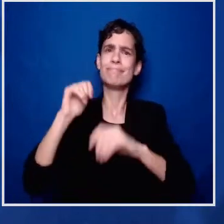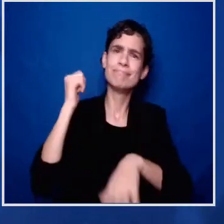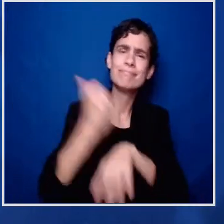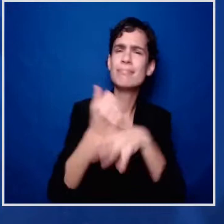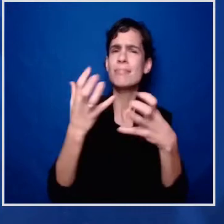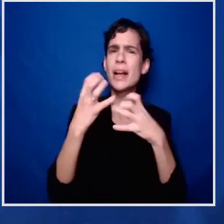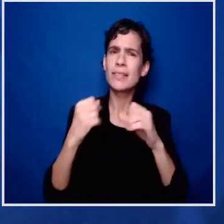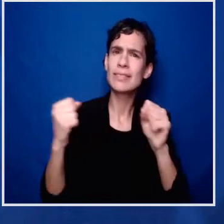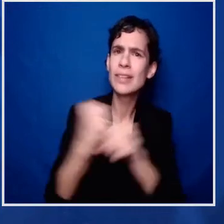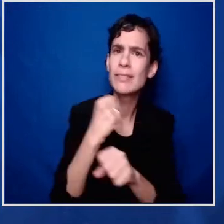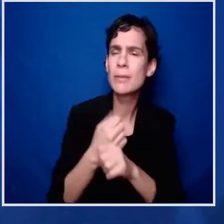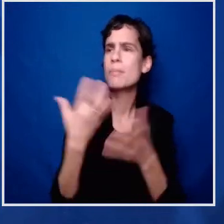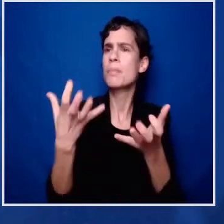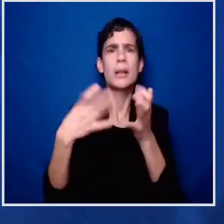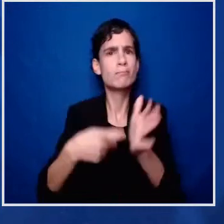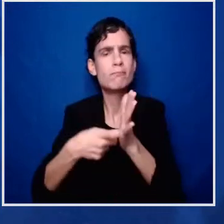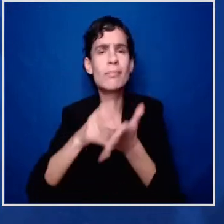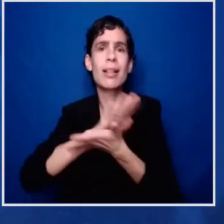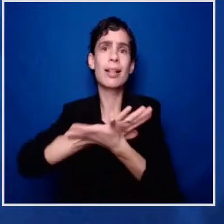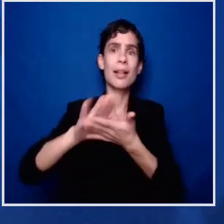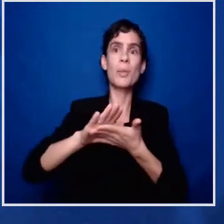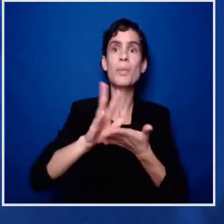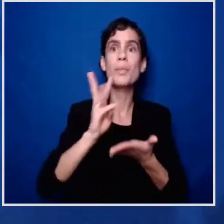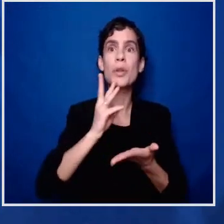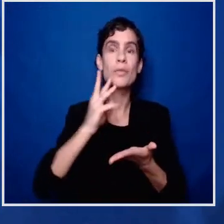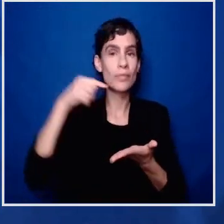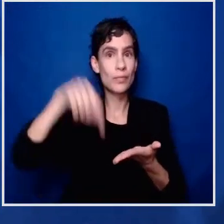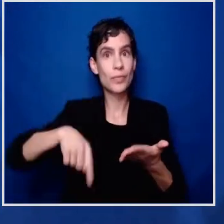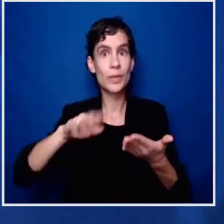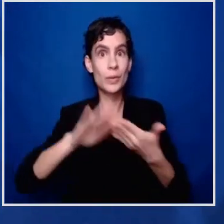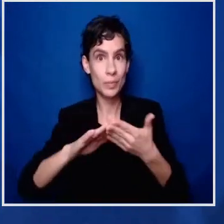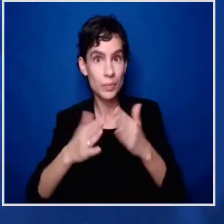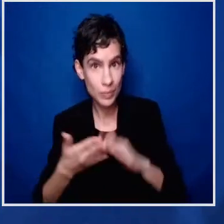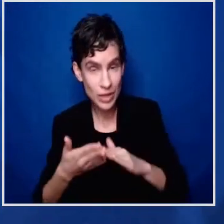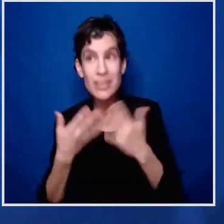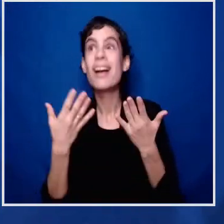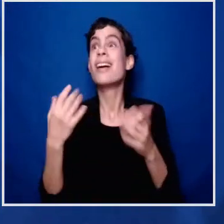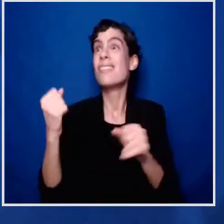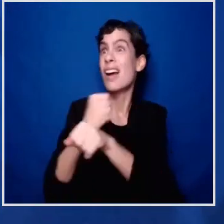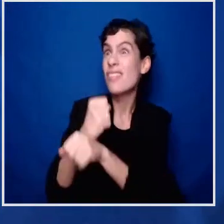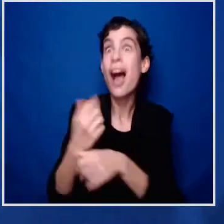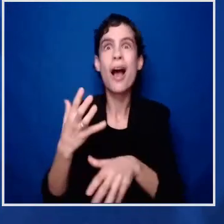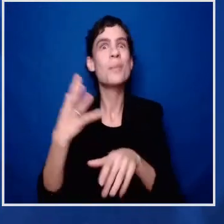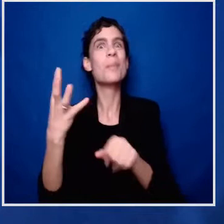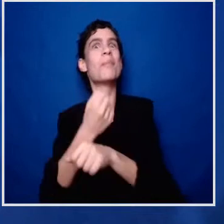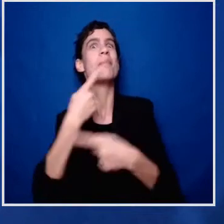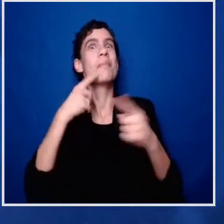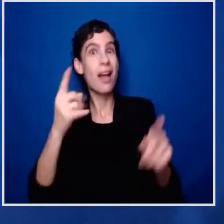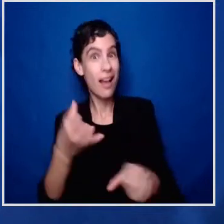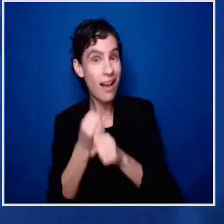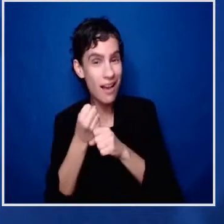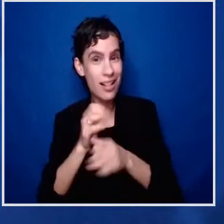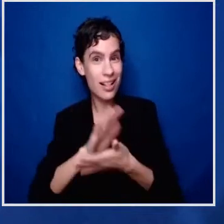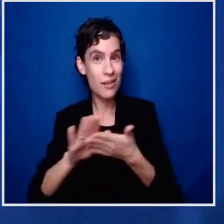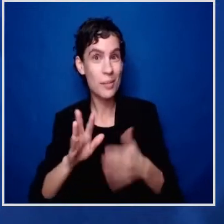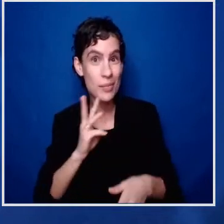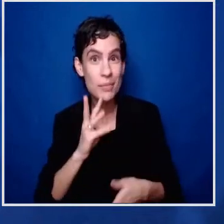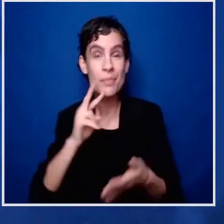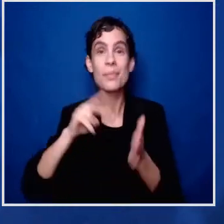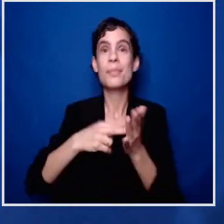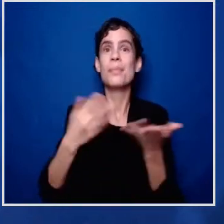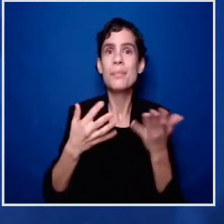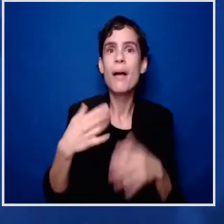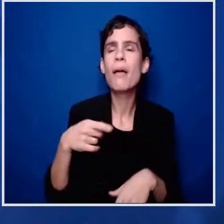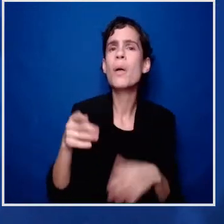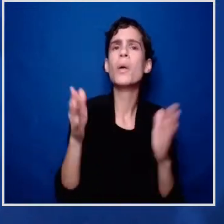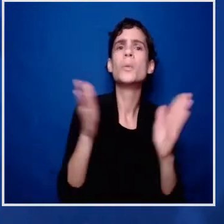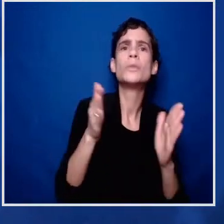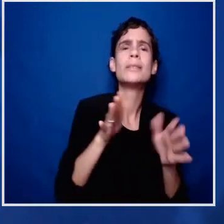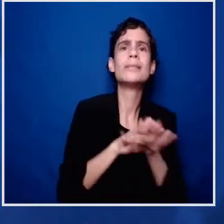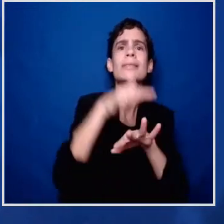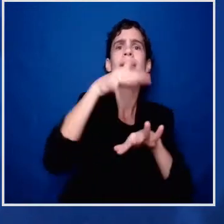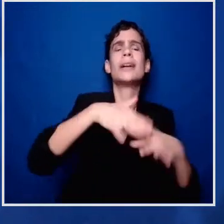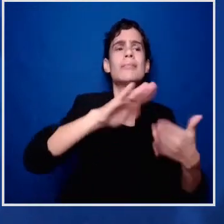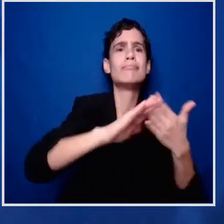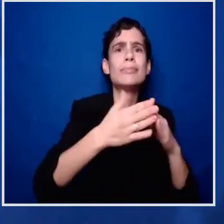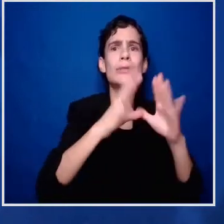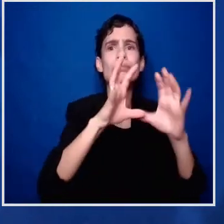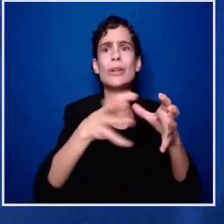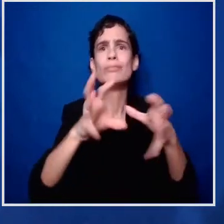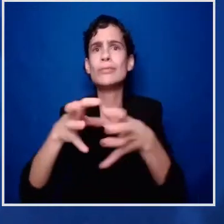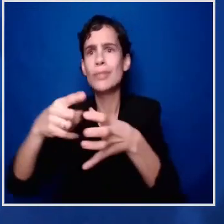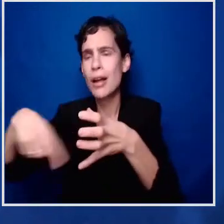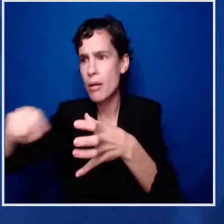THE WEST TO RESOLVE LONG-